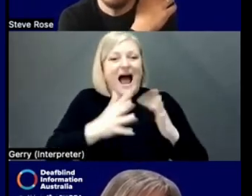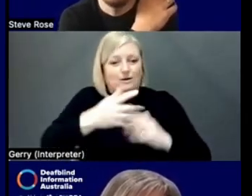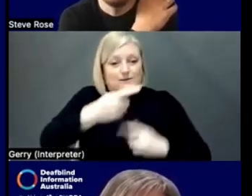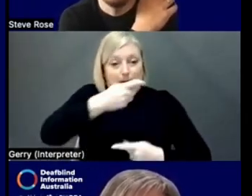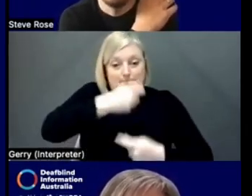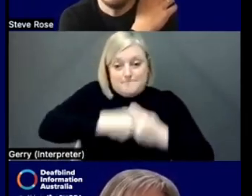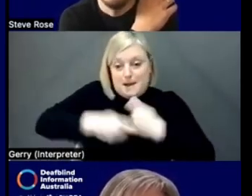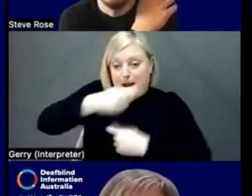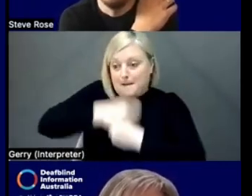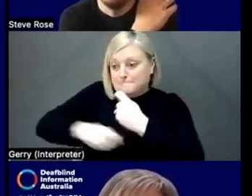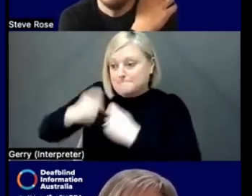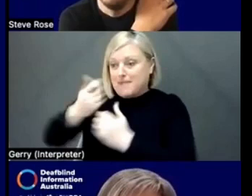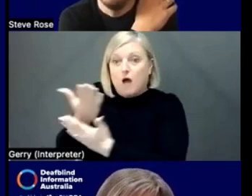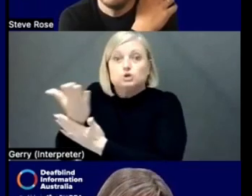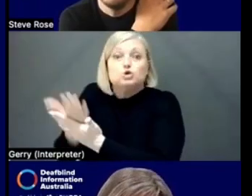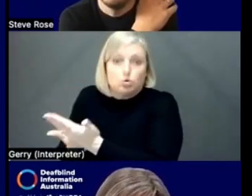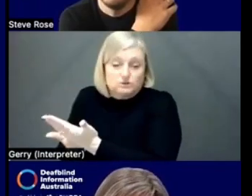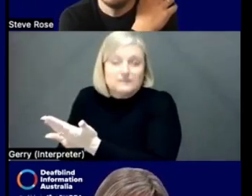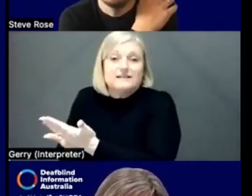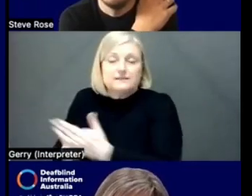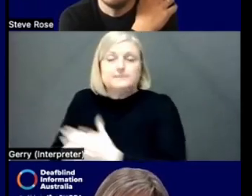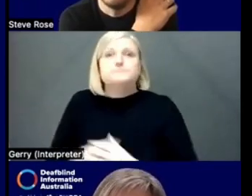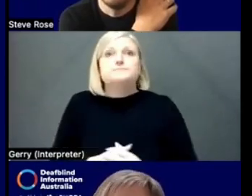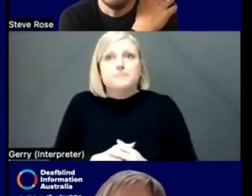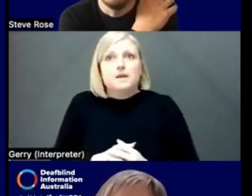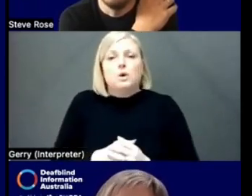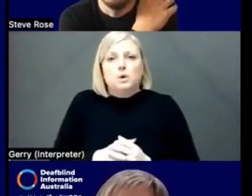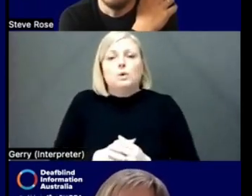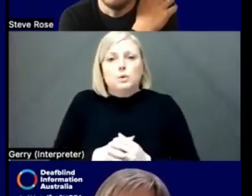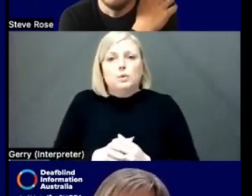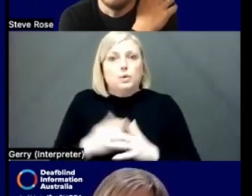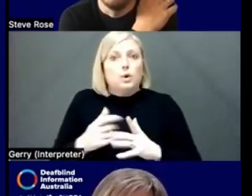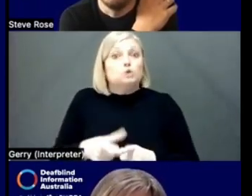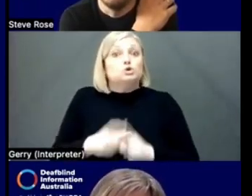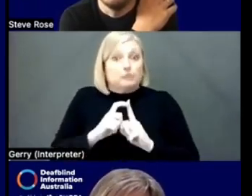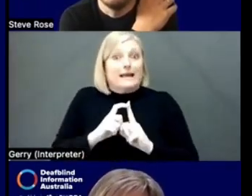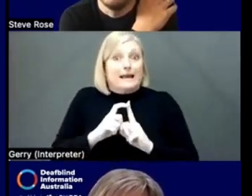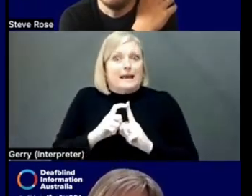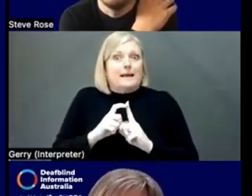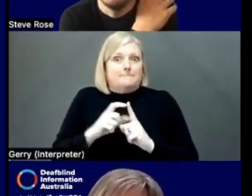I think it's a tricky one. But I think it's one that we should do and I think it offers us so much